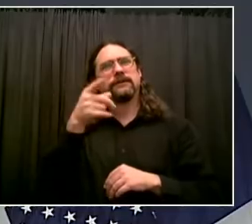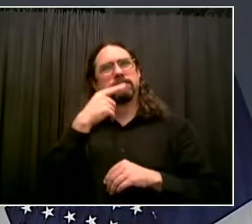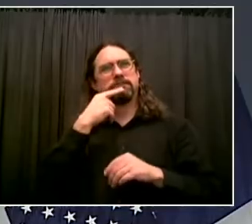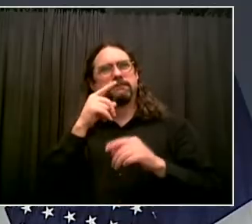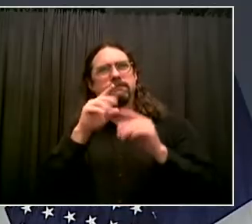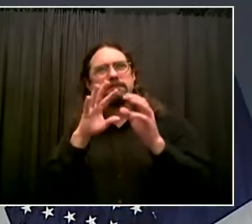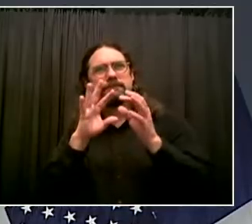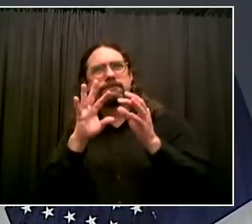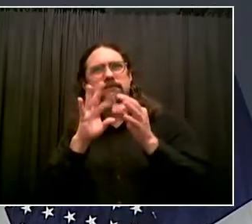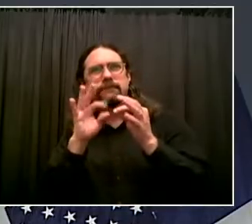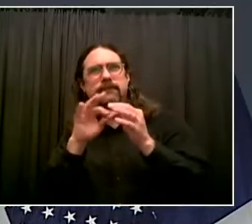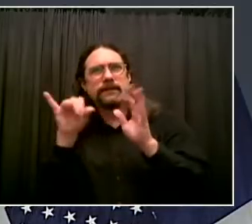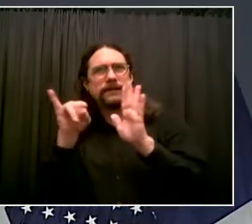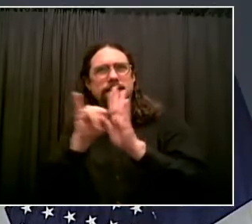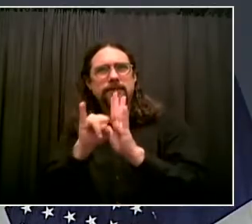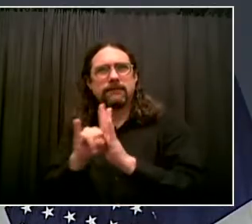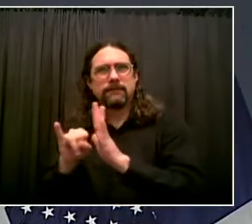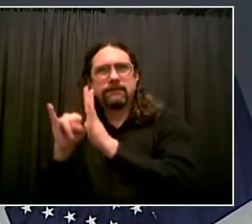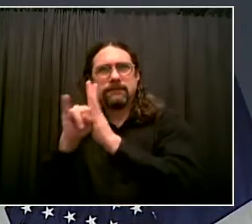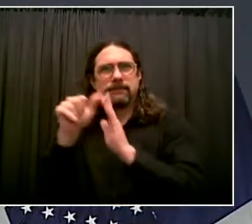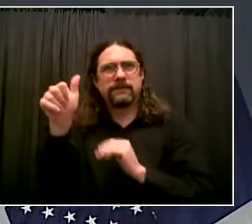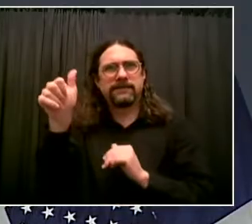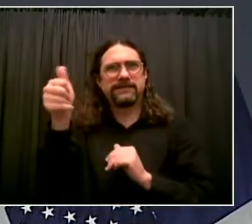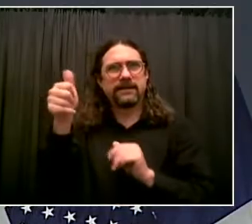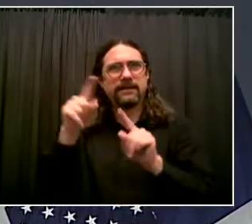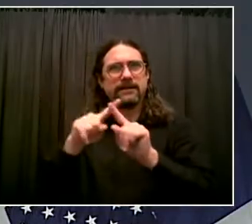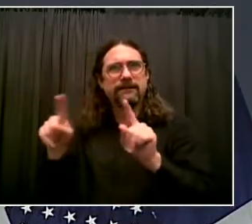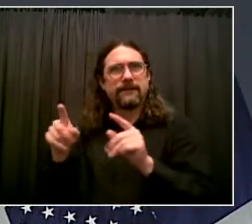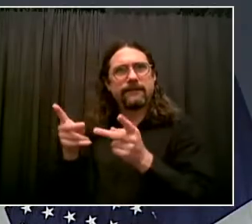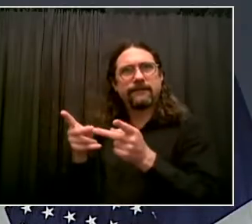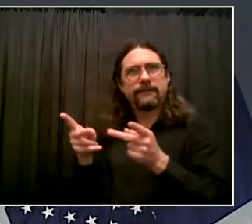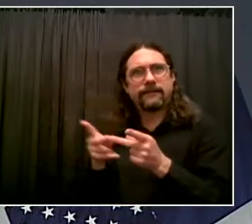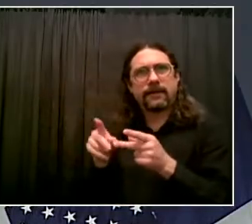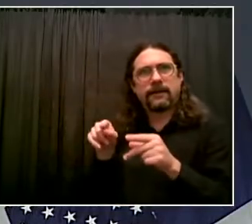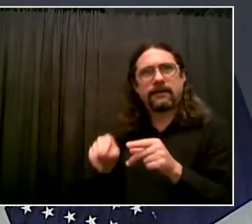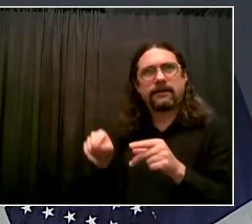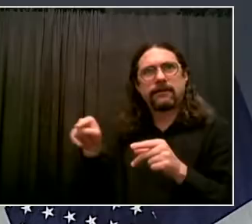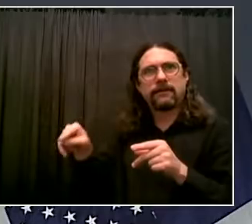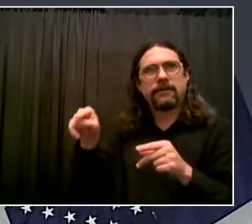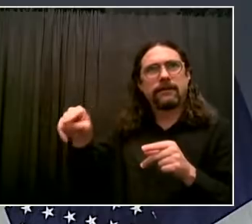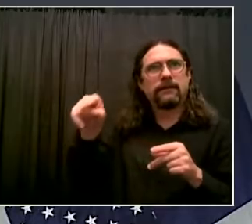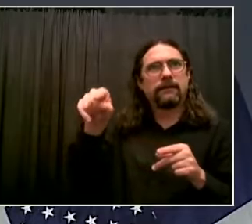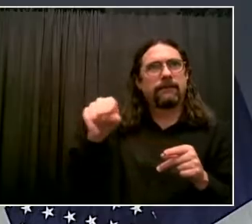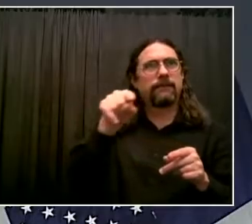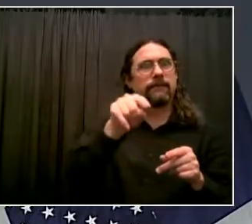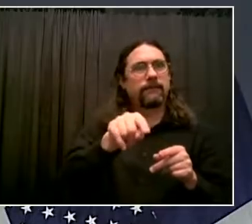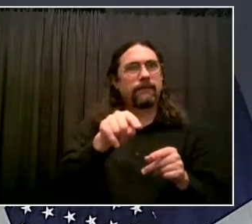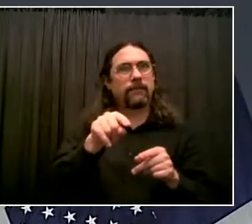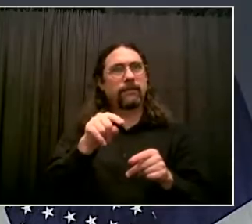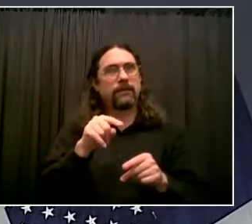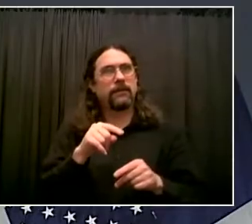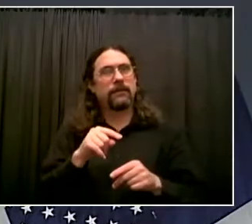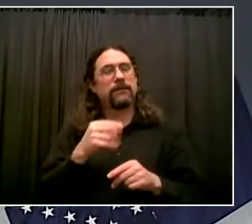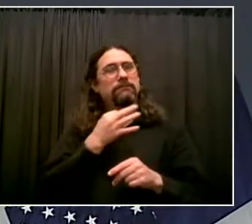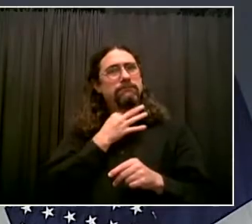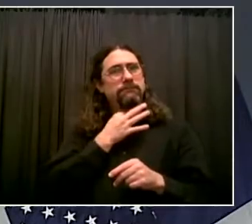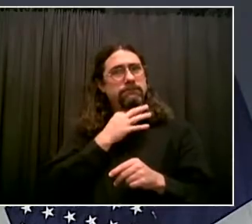PRECINCTS. ALL